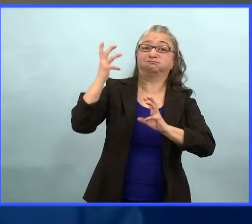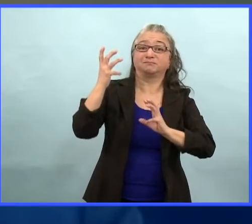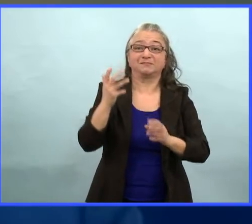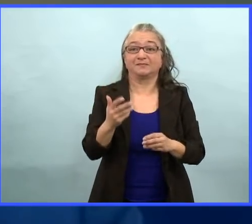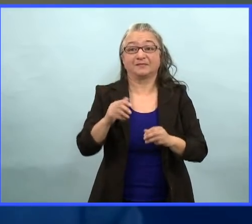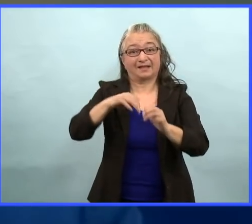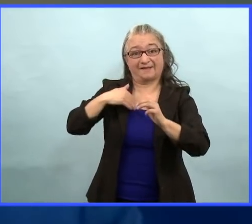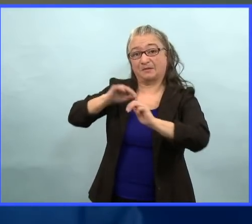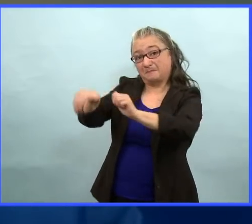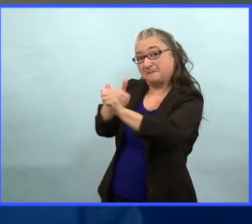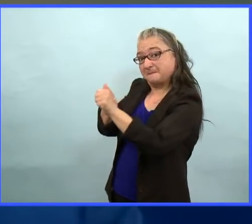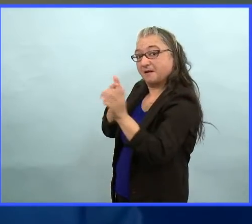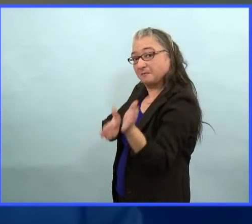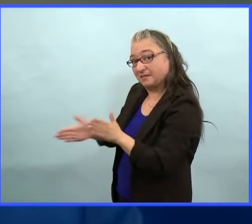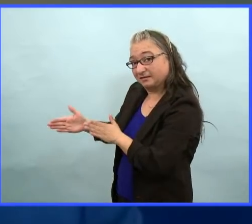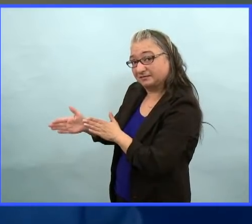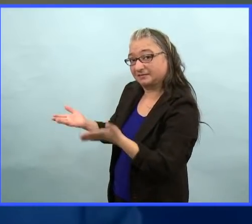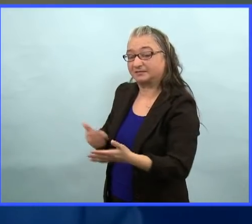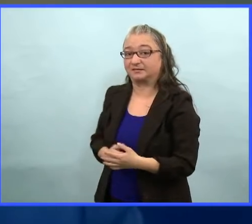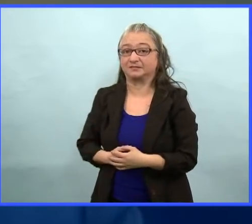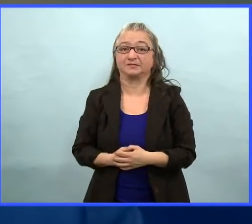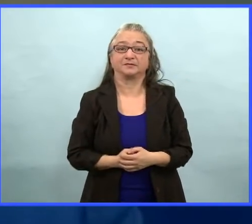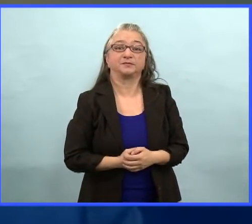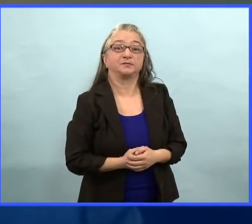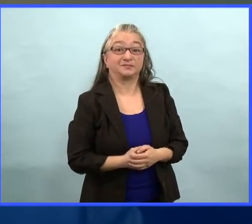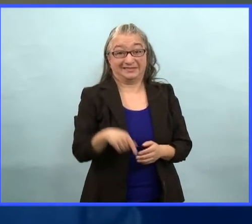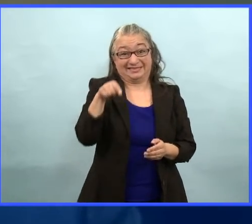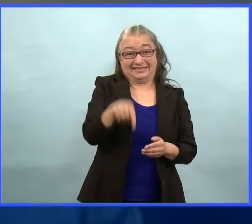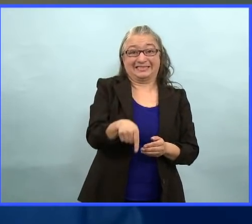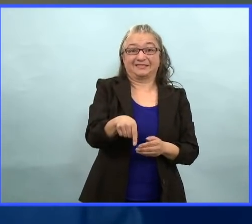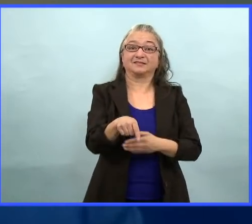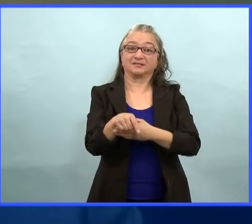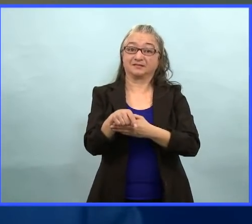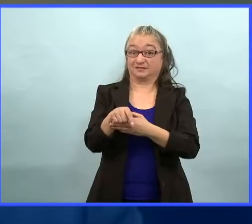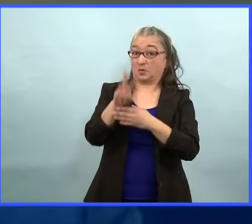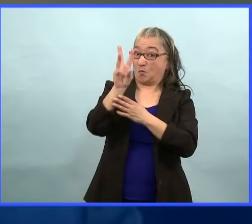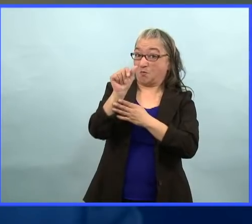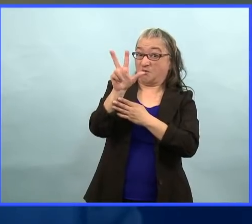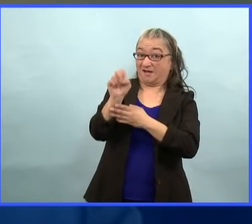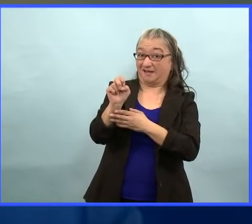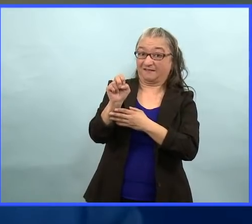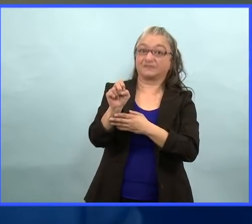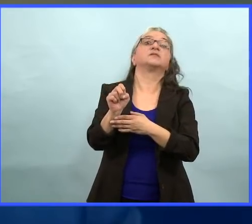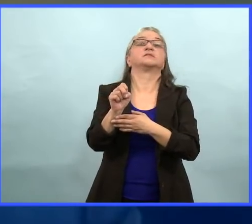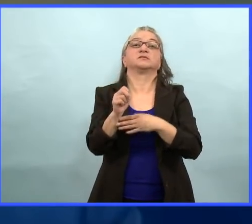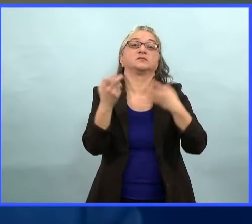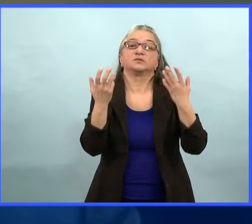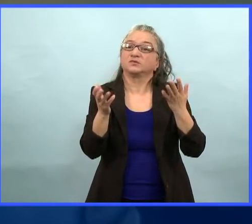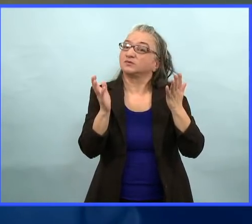we're very much looking forward to having this wave in our rear view mirror but we're not there yet although we're headed in the right direction